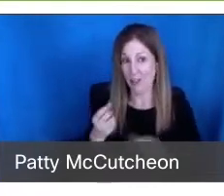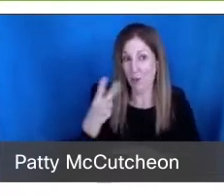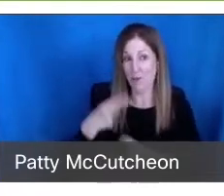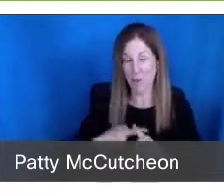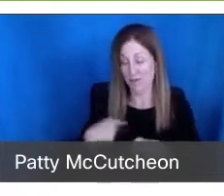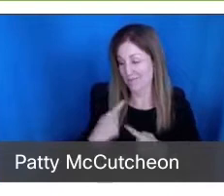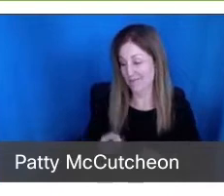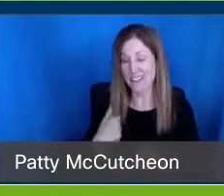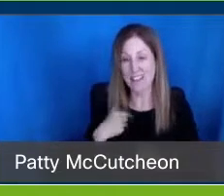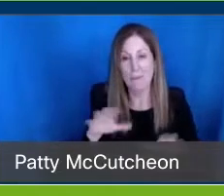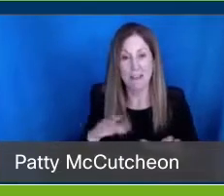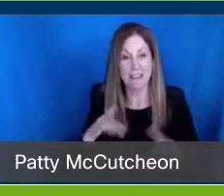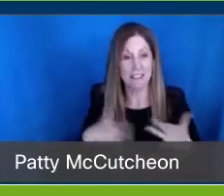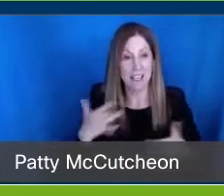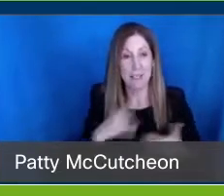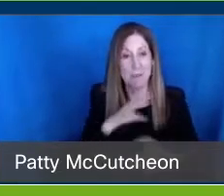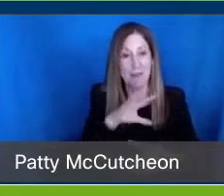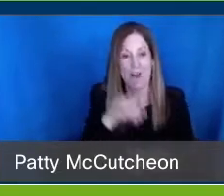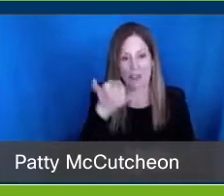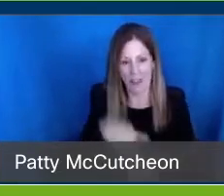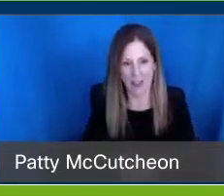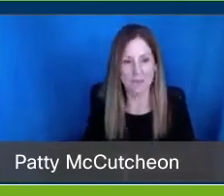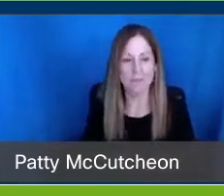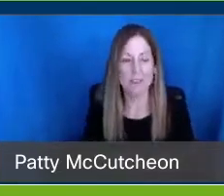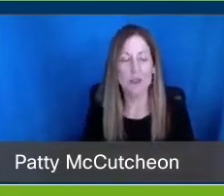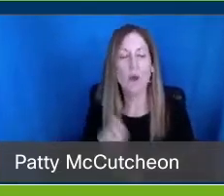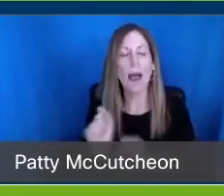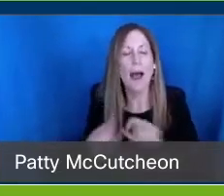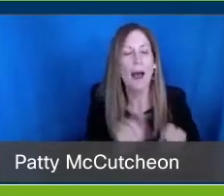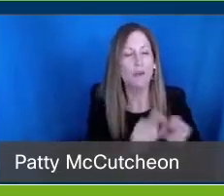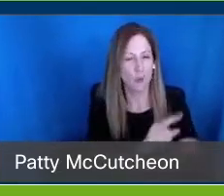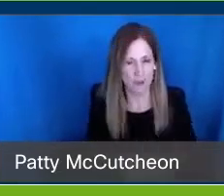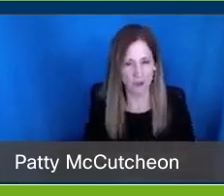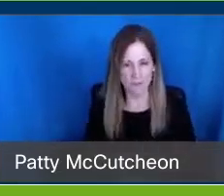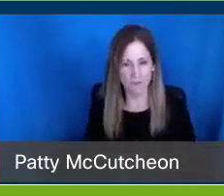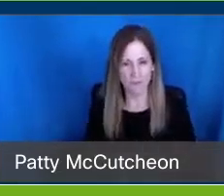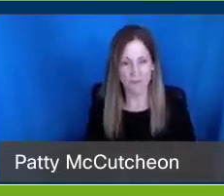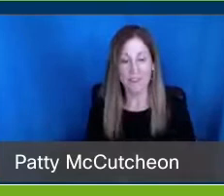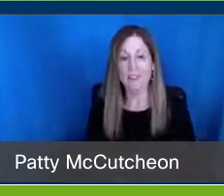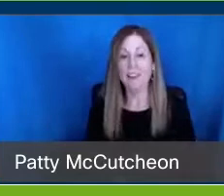to be able to ask some questions. It's incredibly important to just highlight